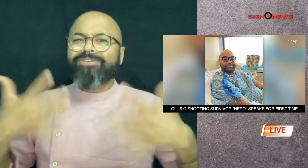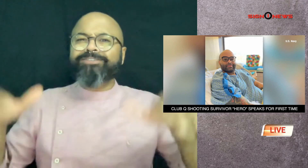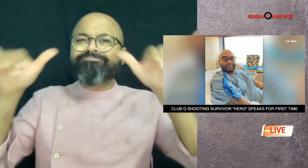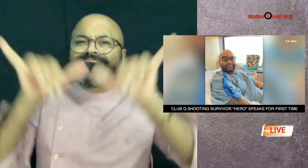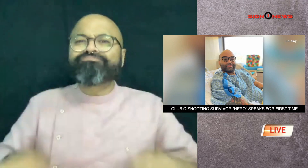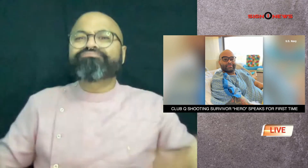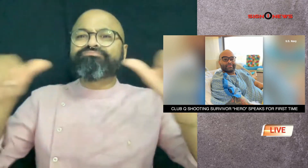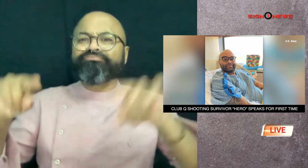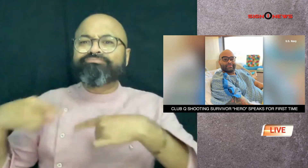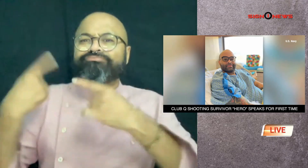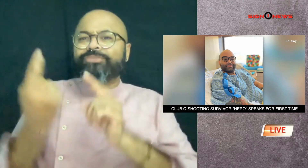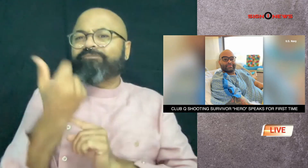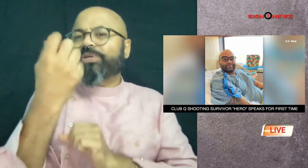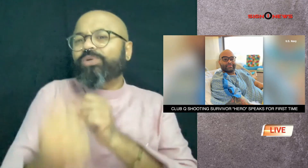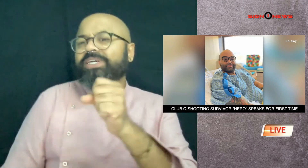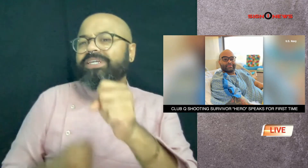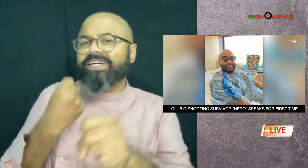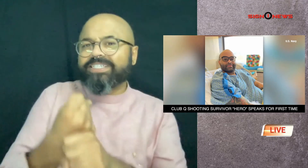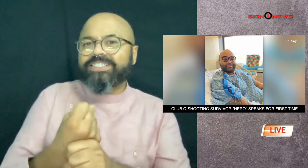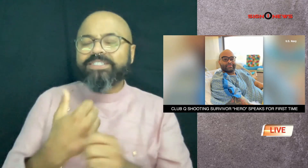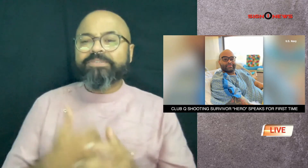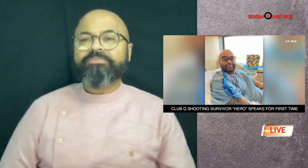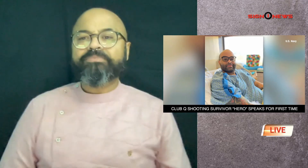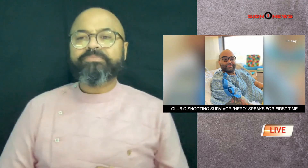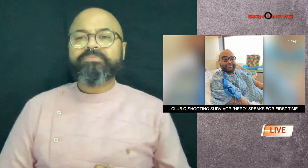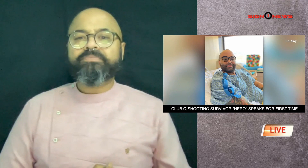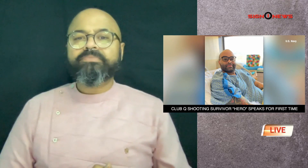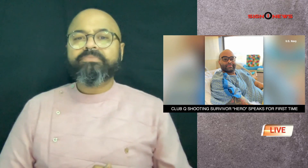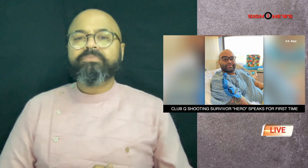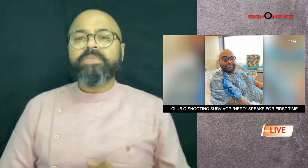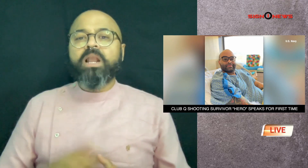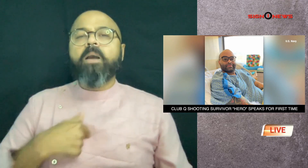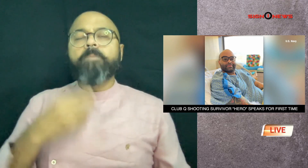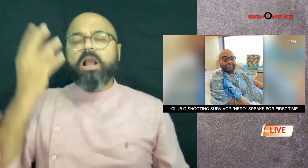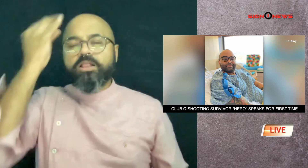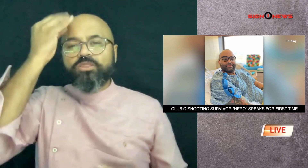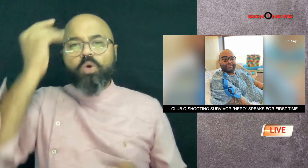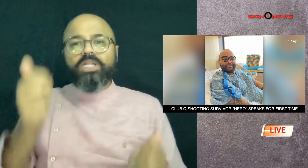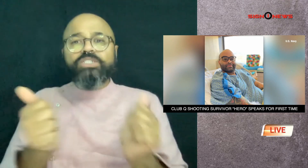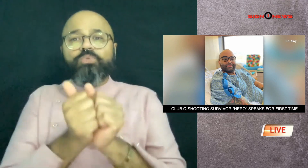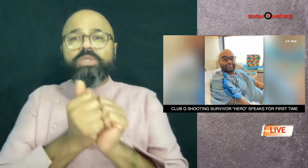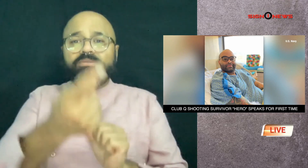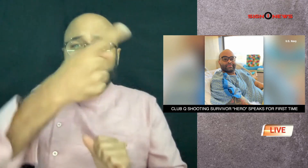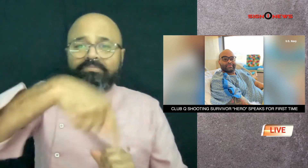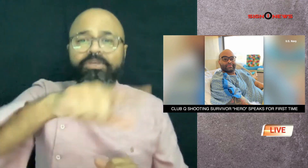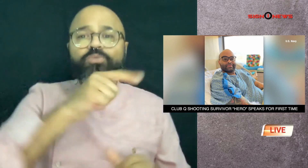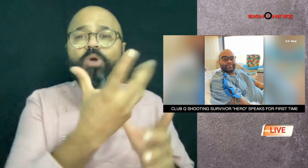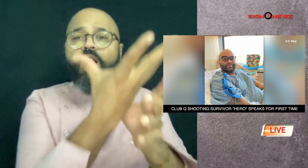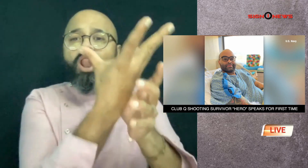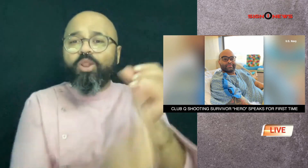loss that have been all too common these past few years my thoughts are with those